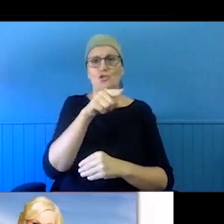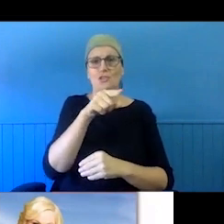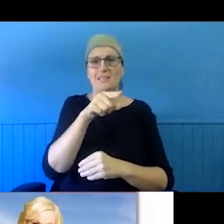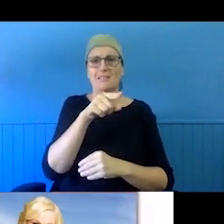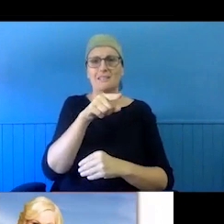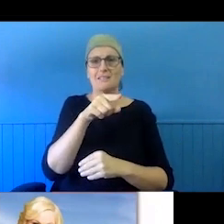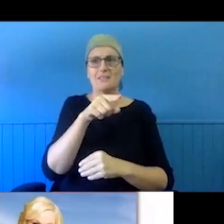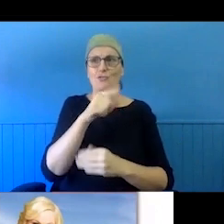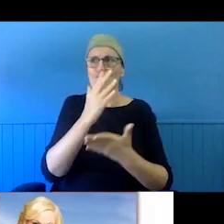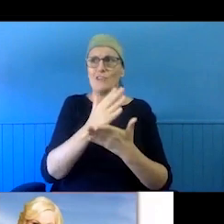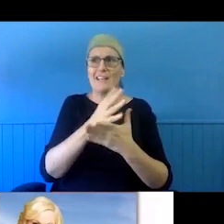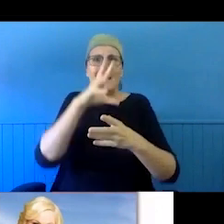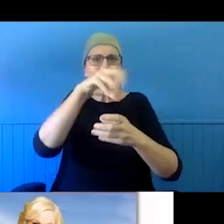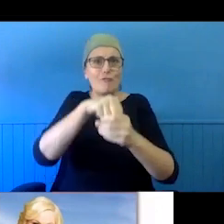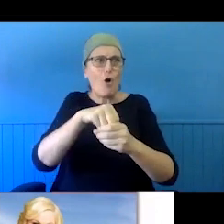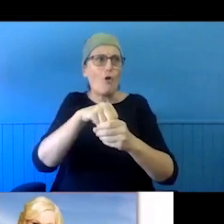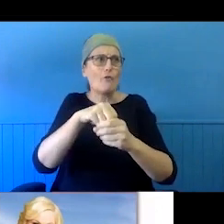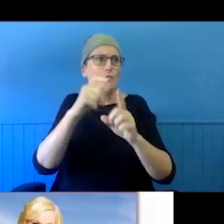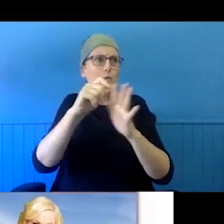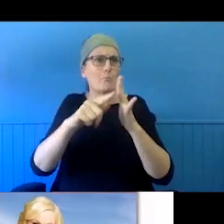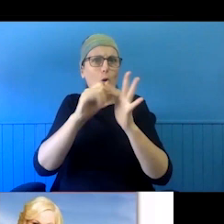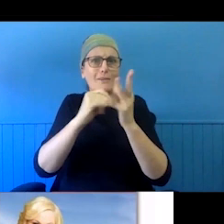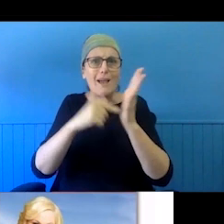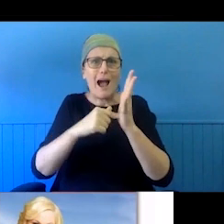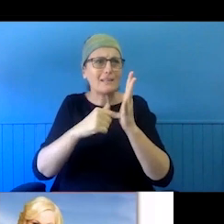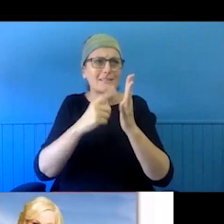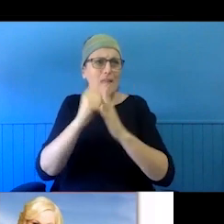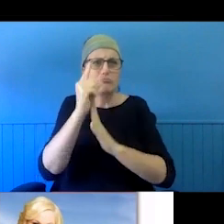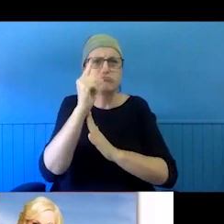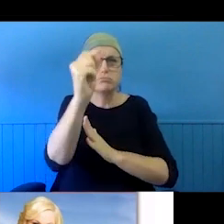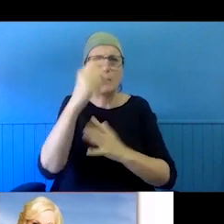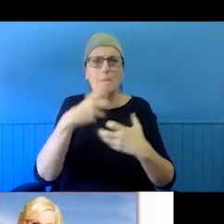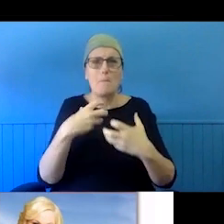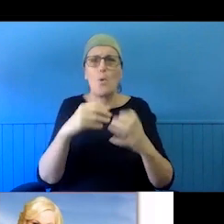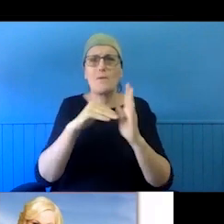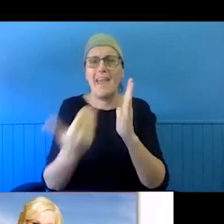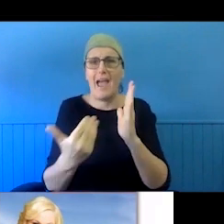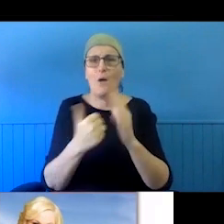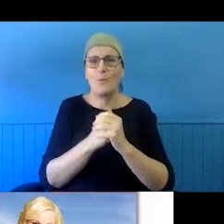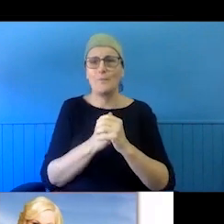industries that we worked with on the State Library and Acmi and